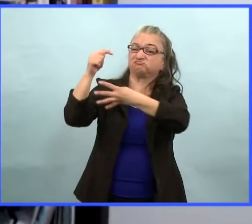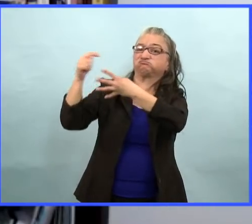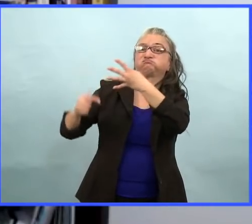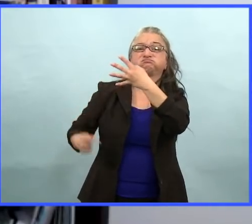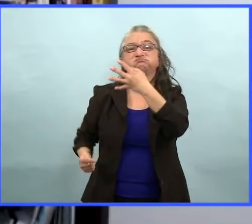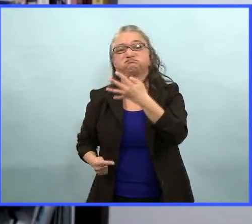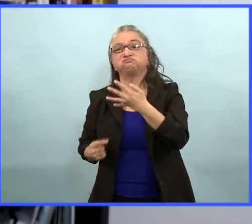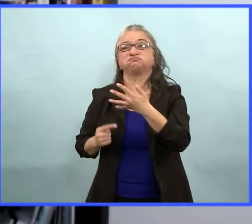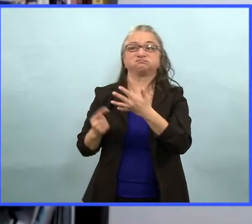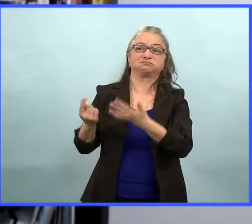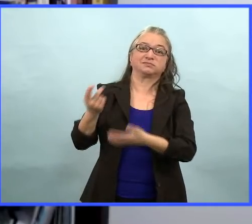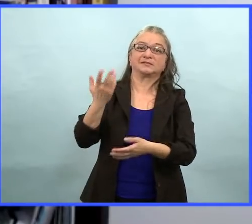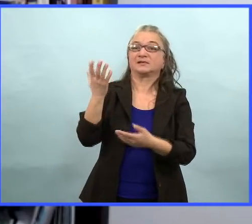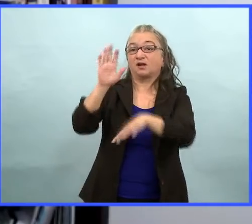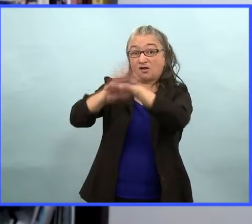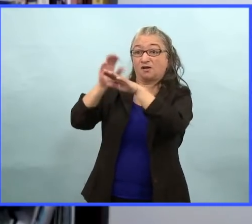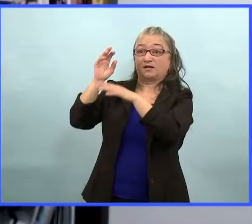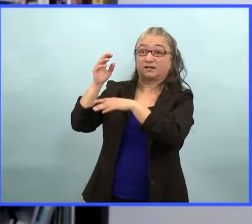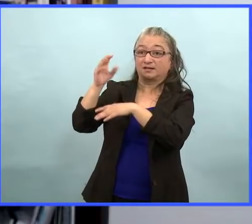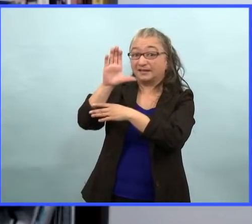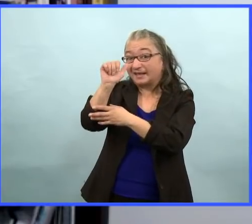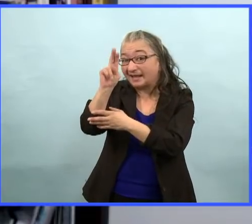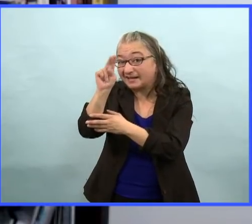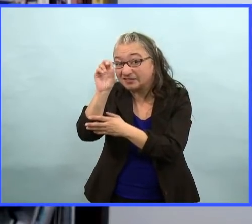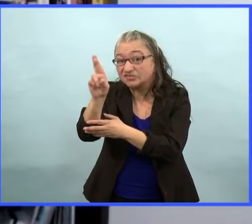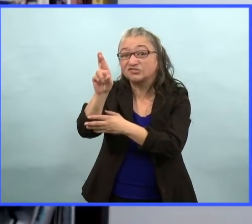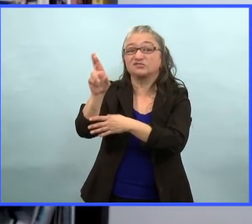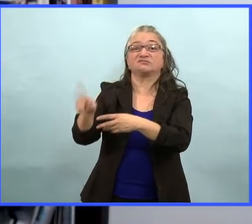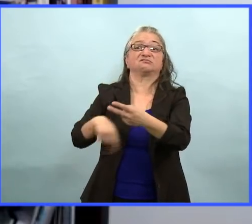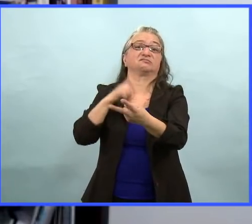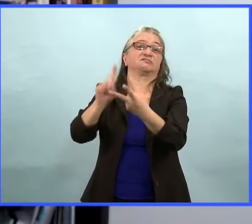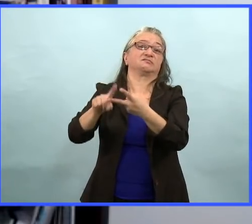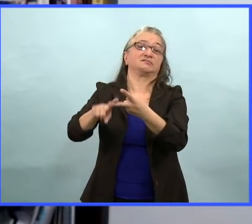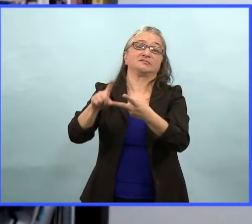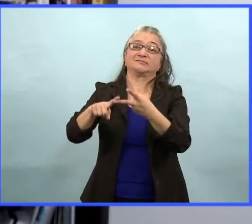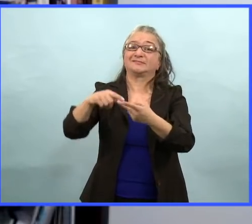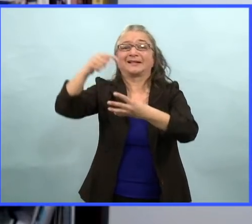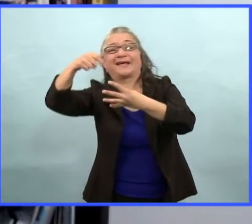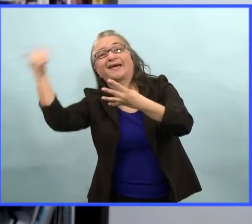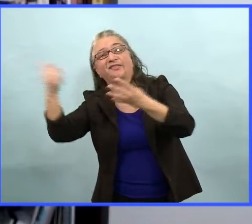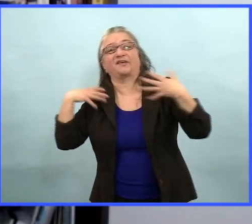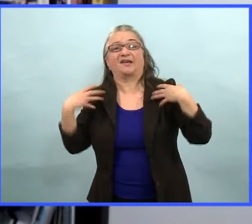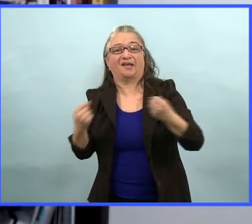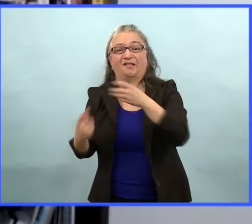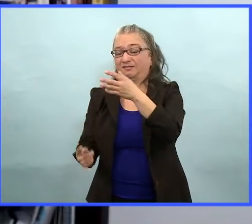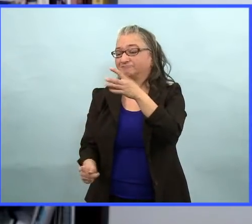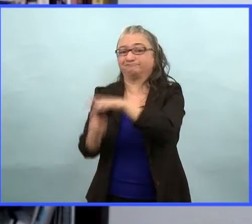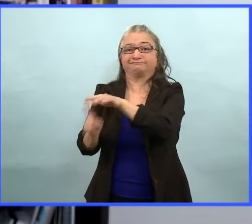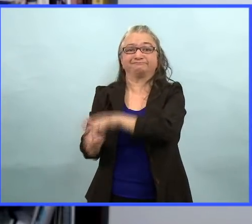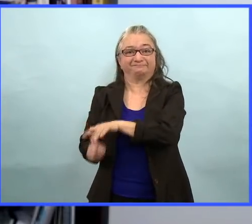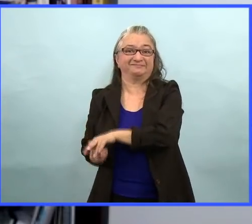uh pregnancy for anyone who um is part of a racialized or marginalized community affected by